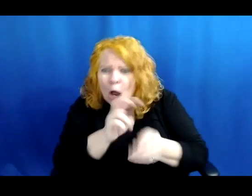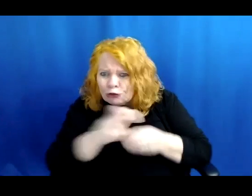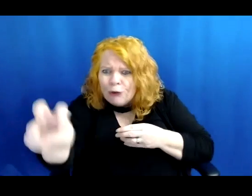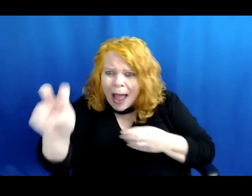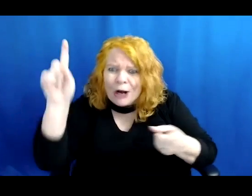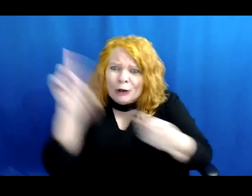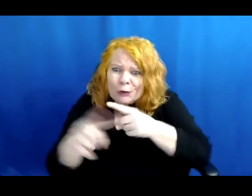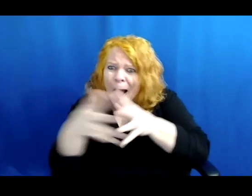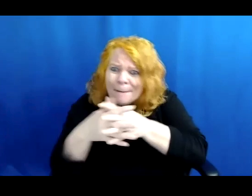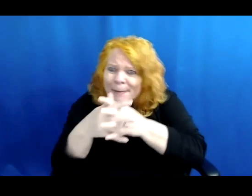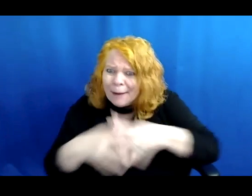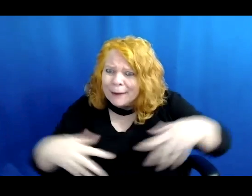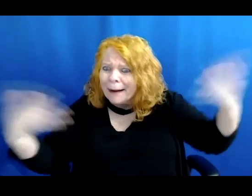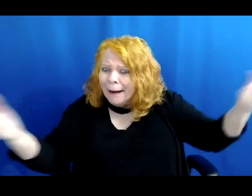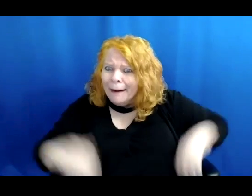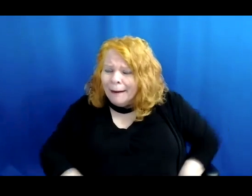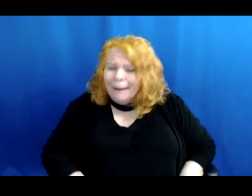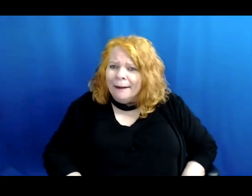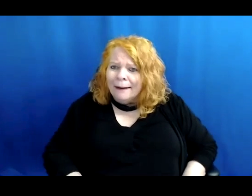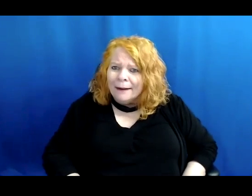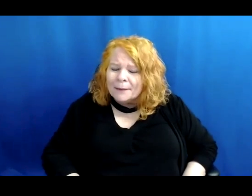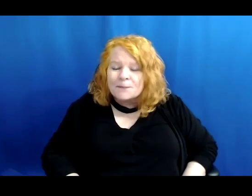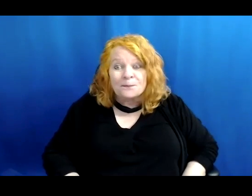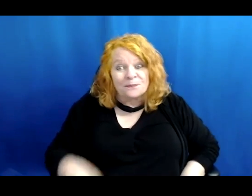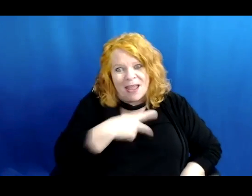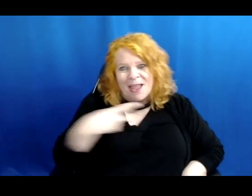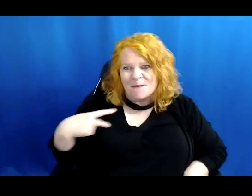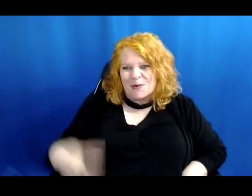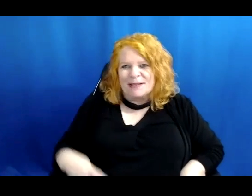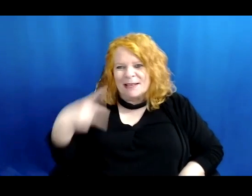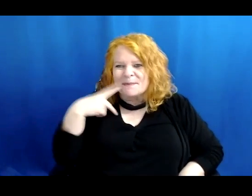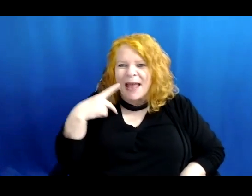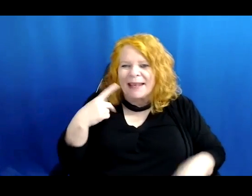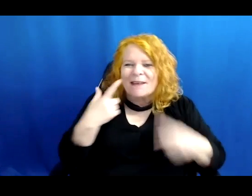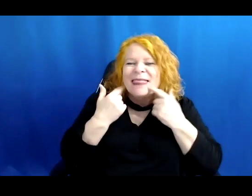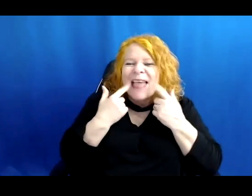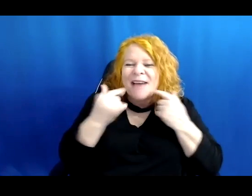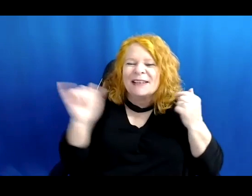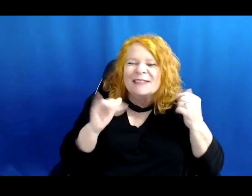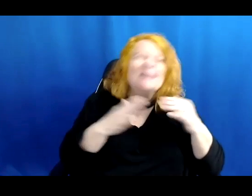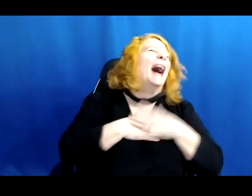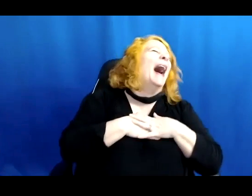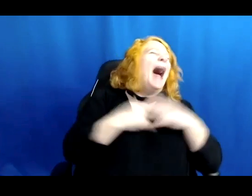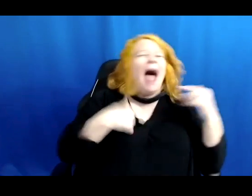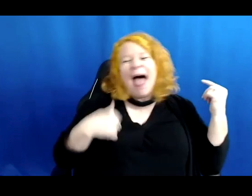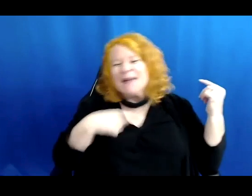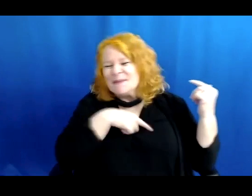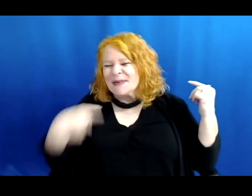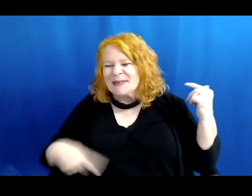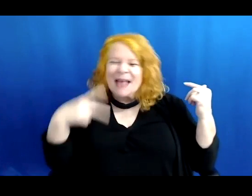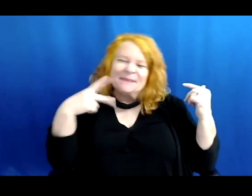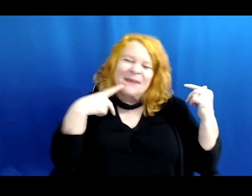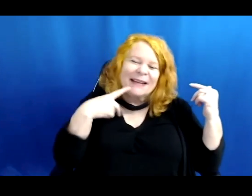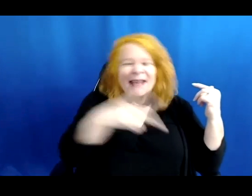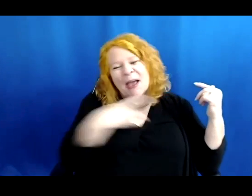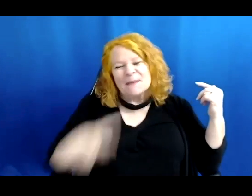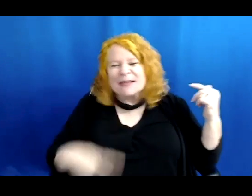Princess Peggy laughed out loud too. “I am Princess Peggy, Princess Peggy.